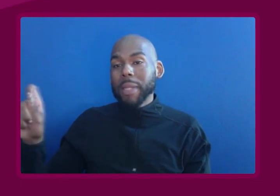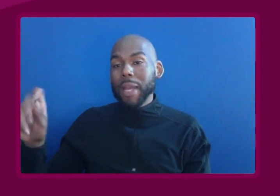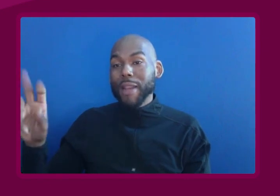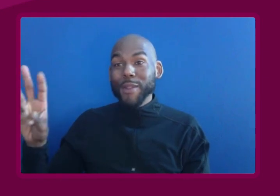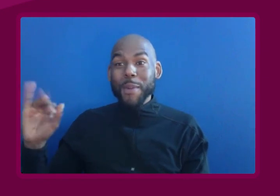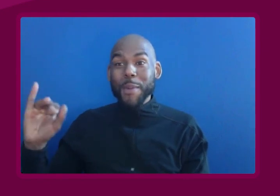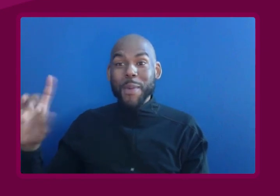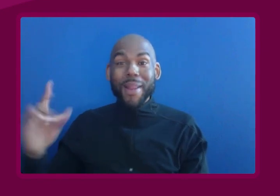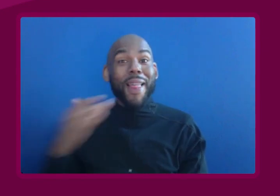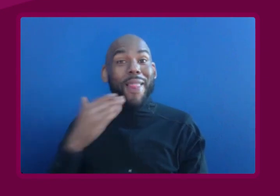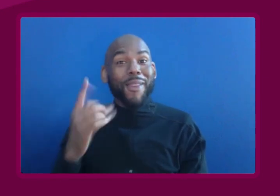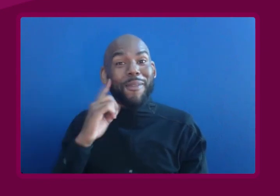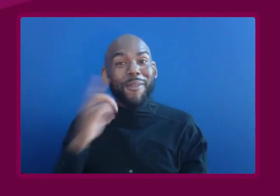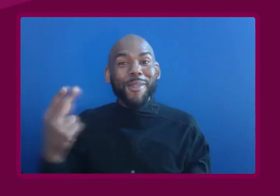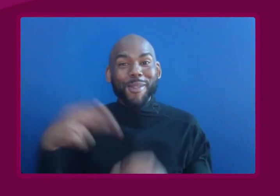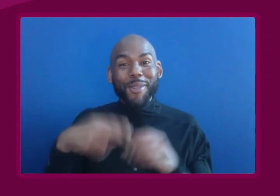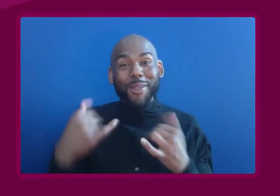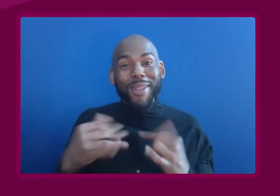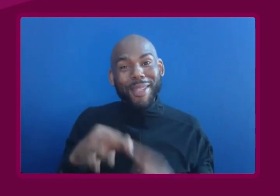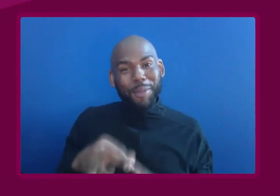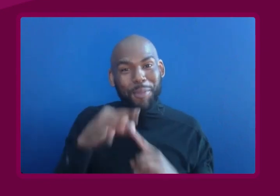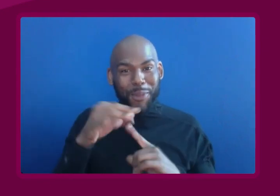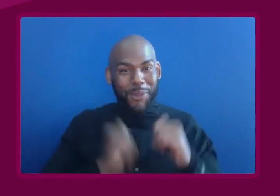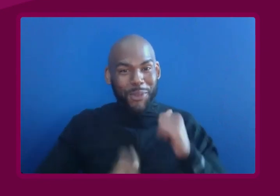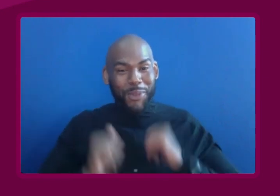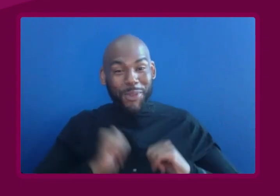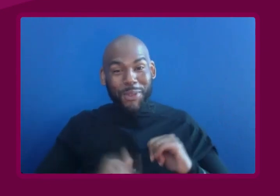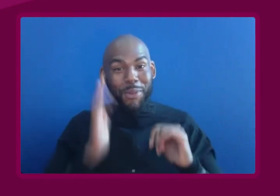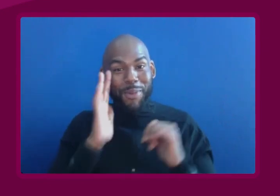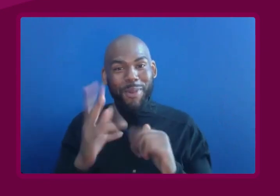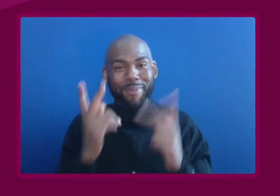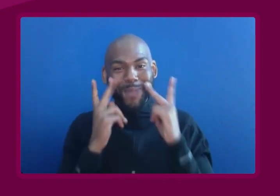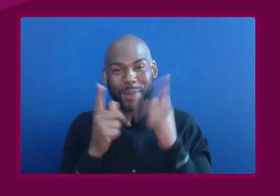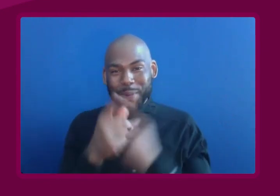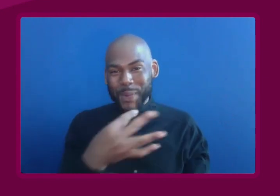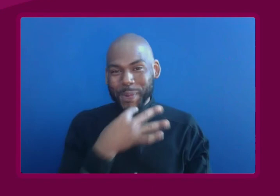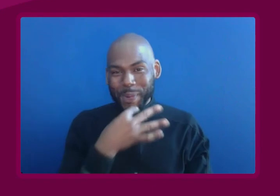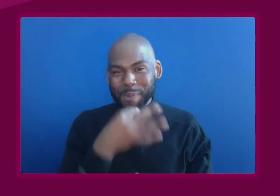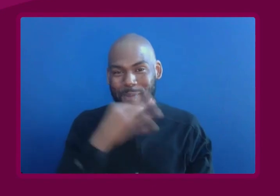Thank you all for tuning into today's very special episode, and I will chat with you again very soon.